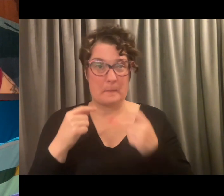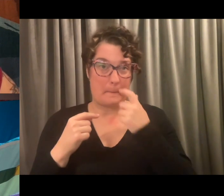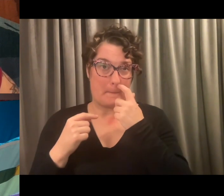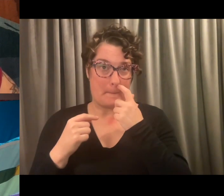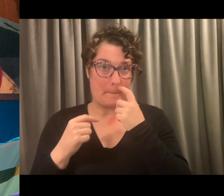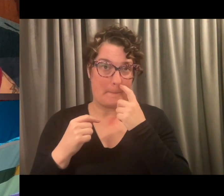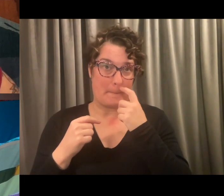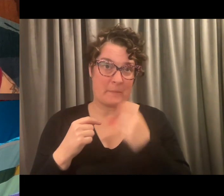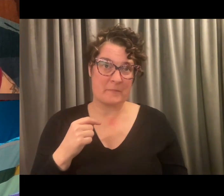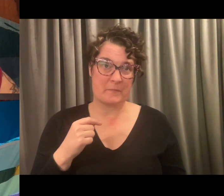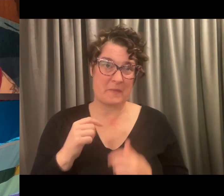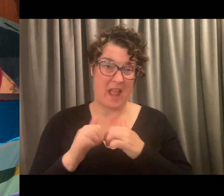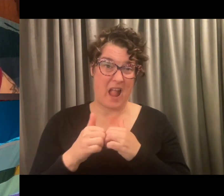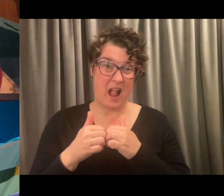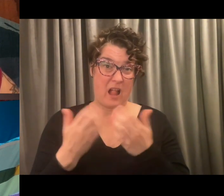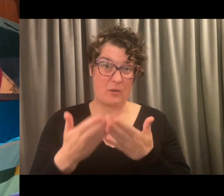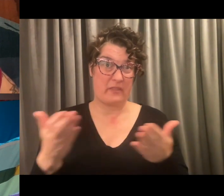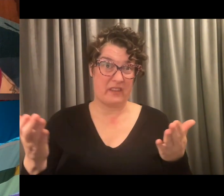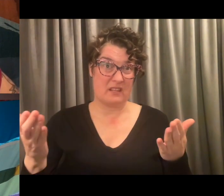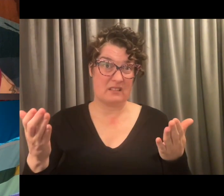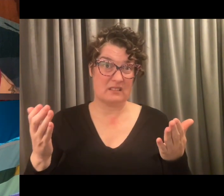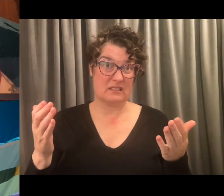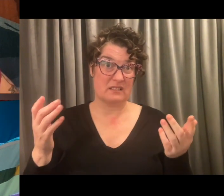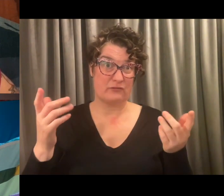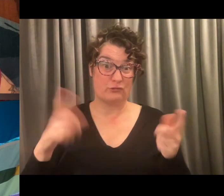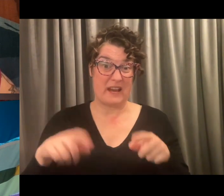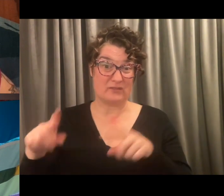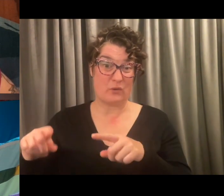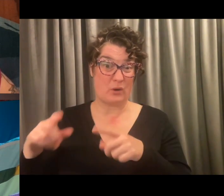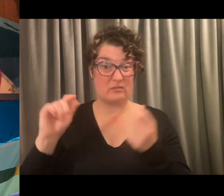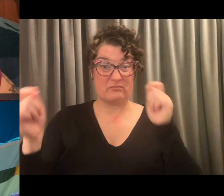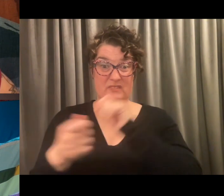since we were young, you know, like there was no gender affirming healthcare